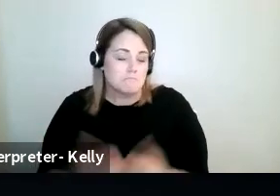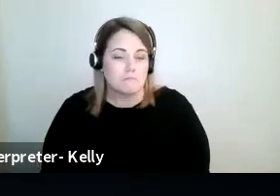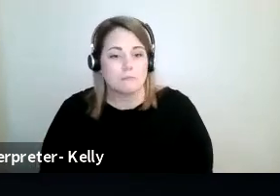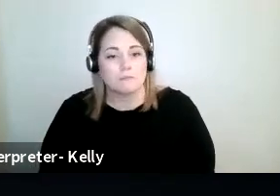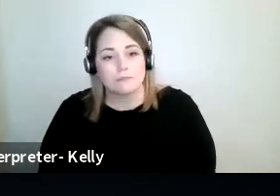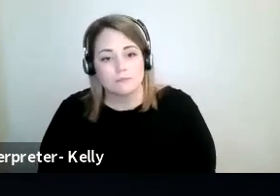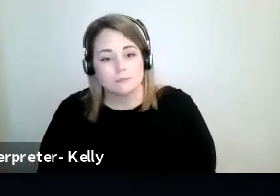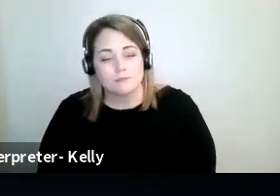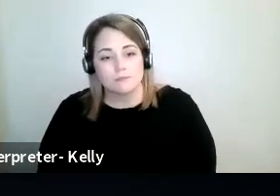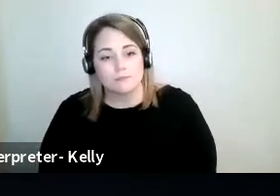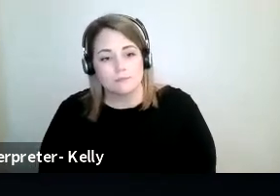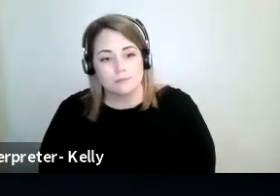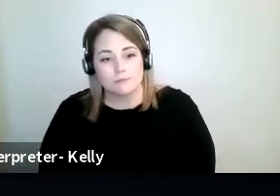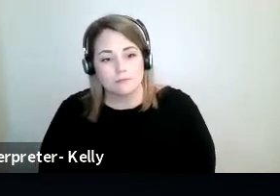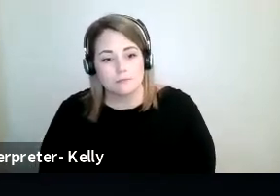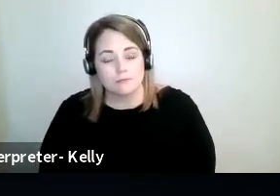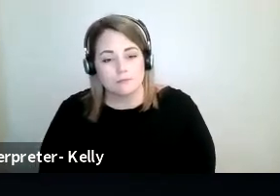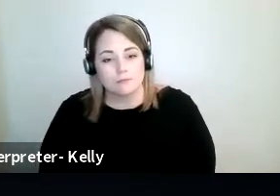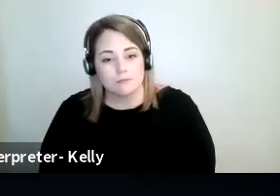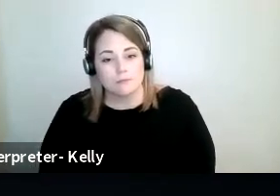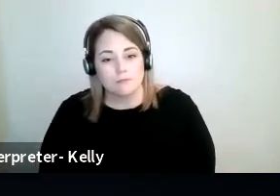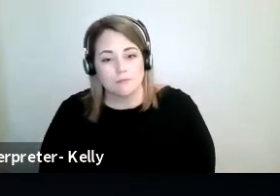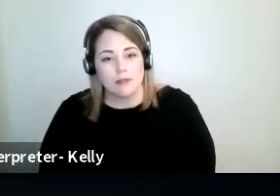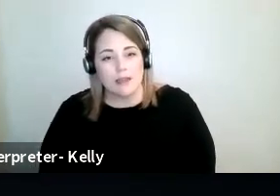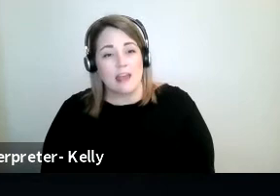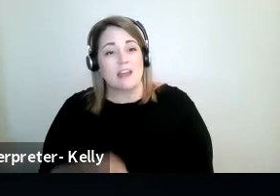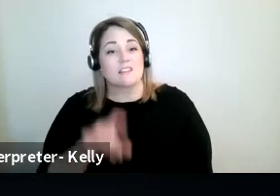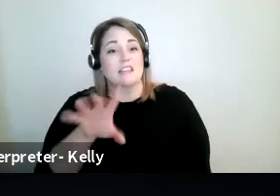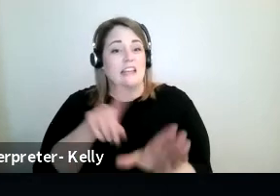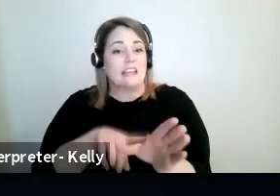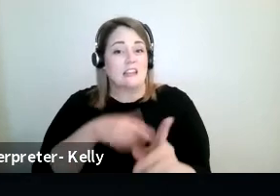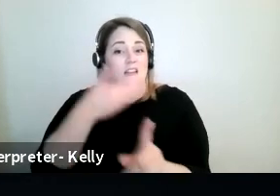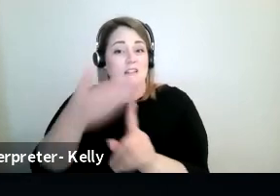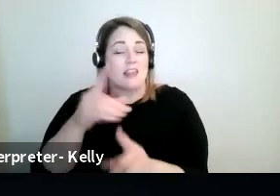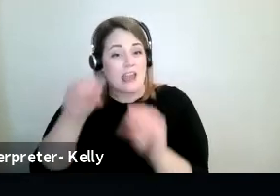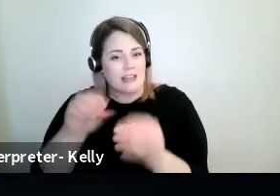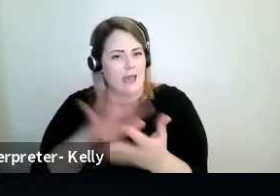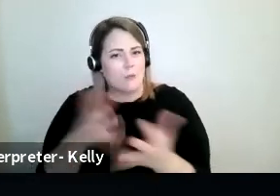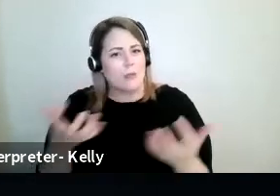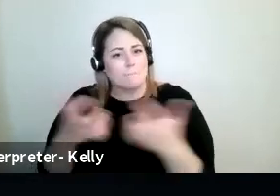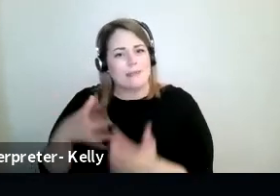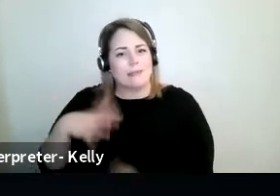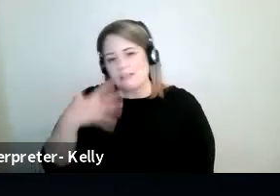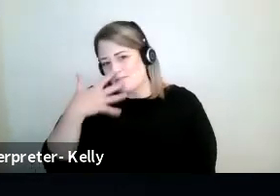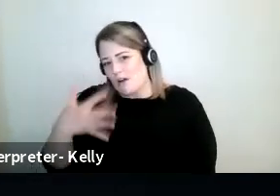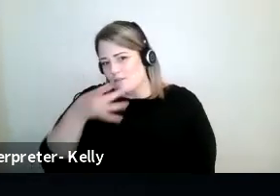And then how will that meet the needs of five-year-olds today? Fundamental, isn't it? And I was just thinking - and I know